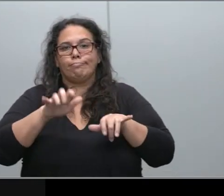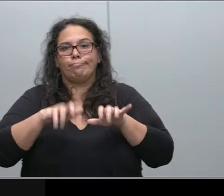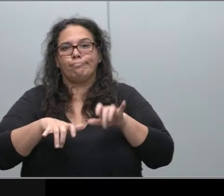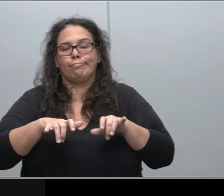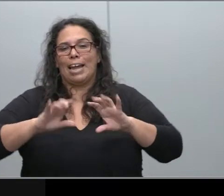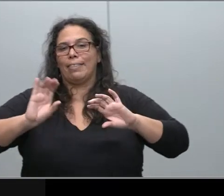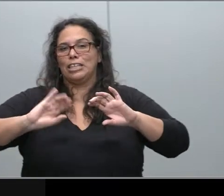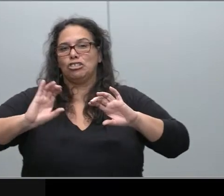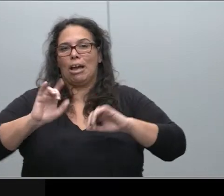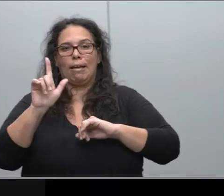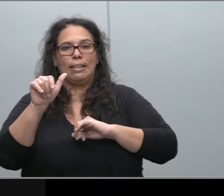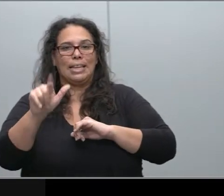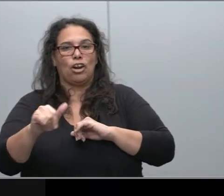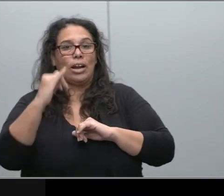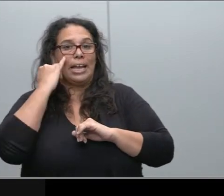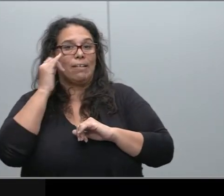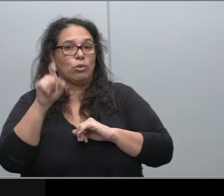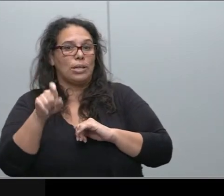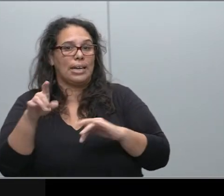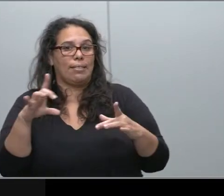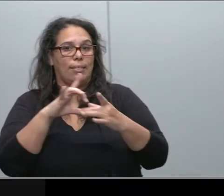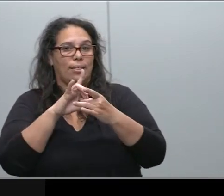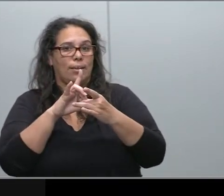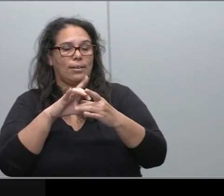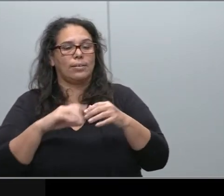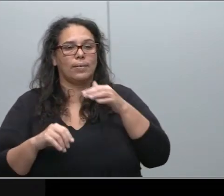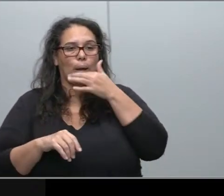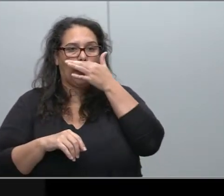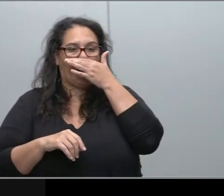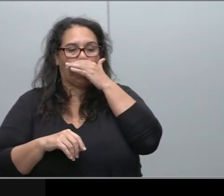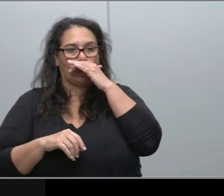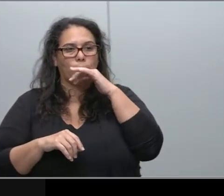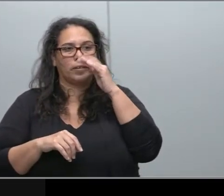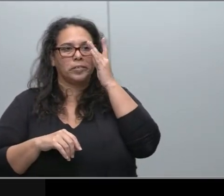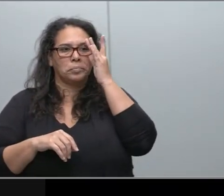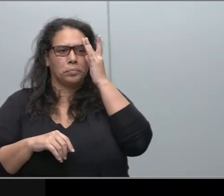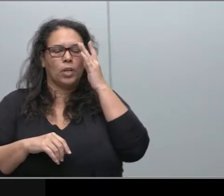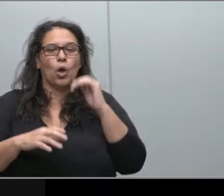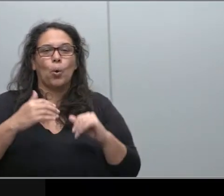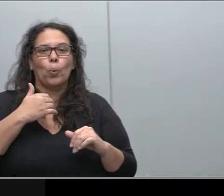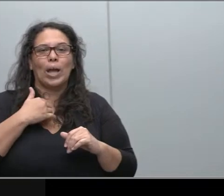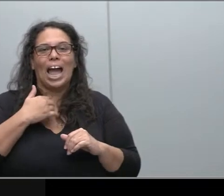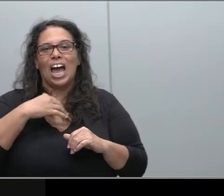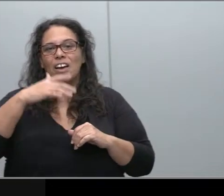of urgency right now to make sure and ensure that all of our students have the connections that they need.